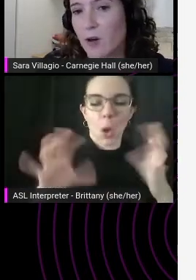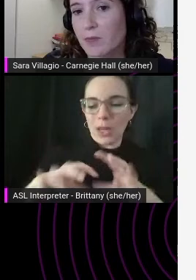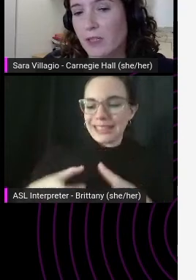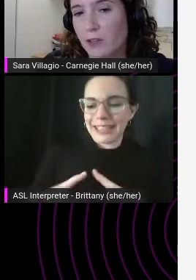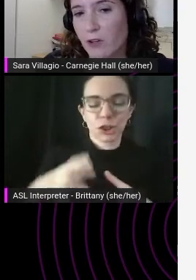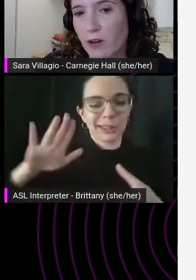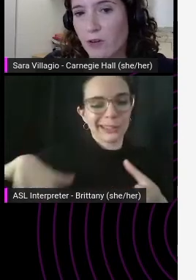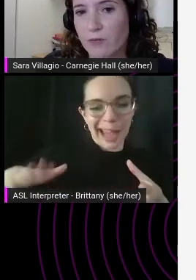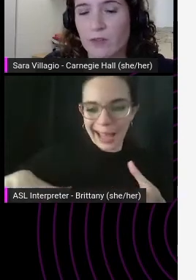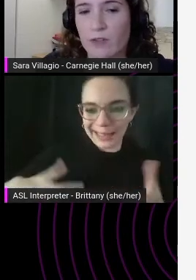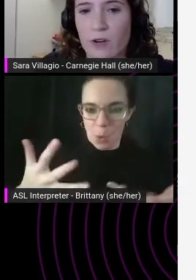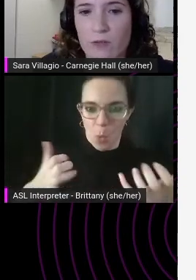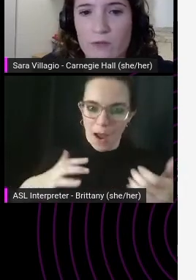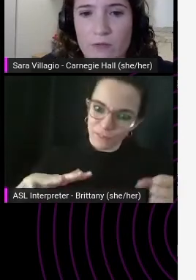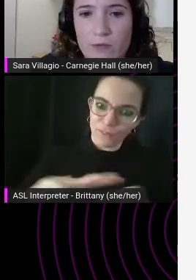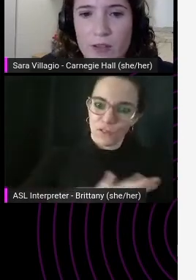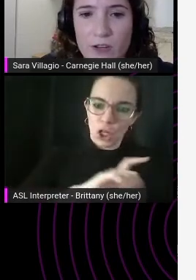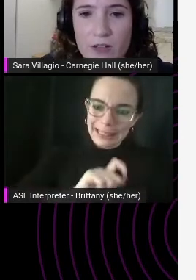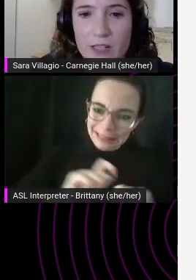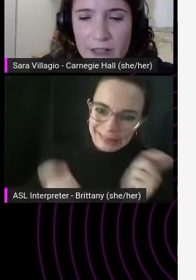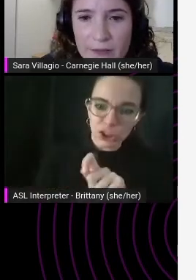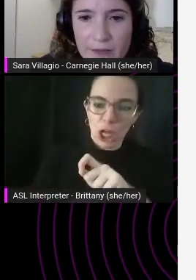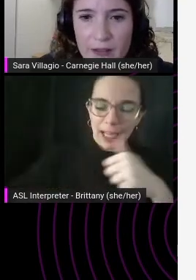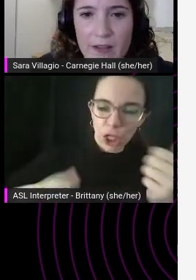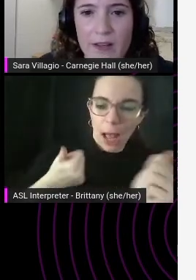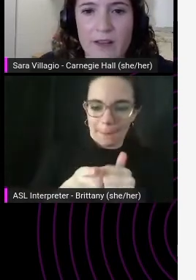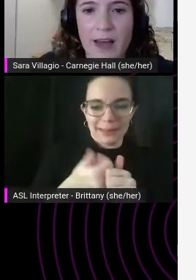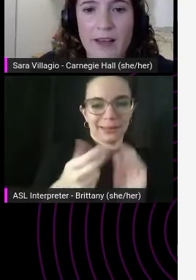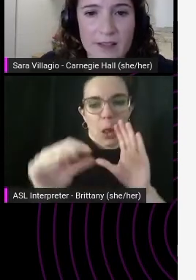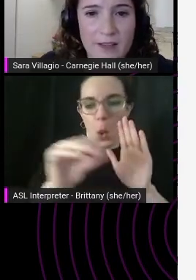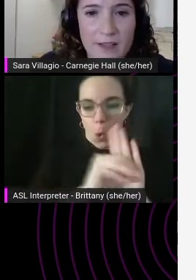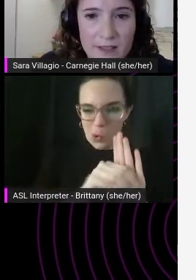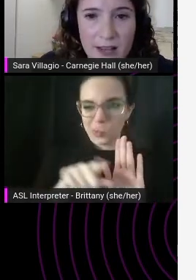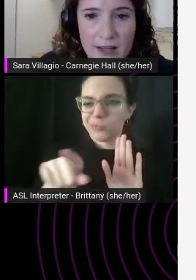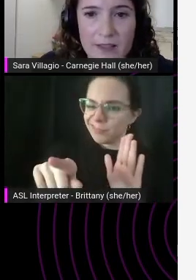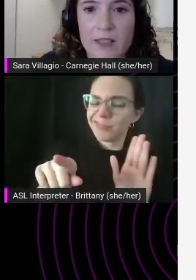updating the logo. So, they started here. The asset that they designed